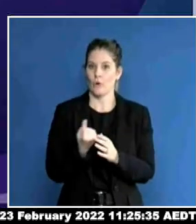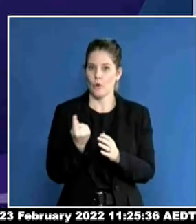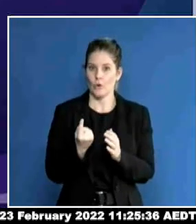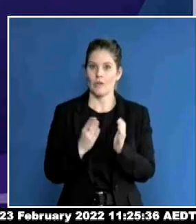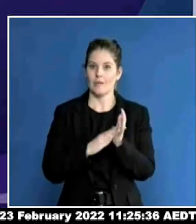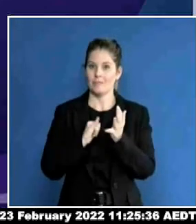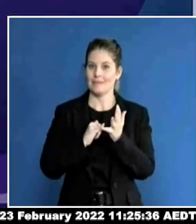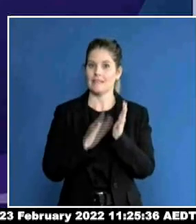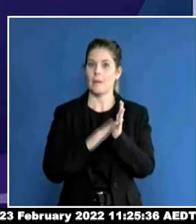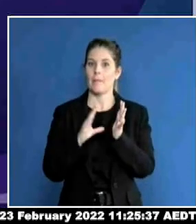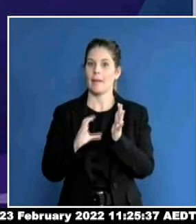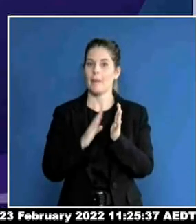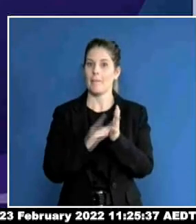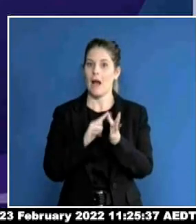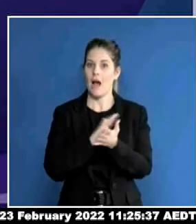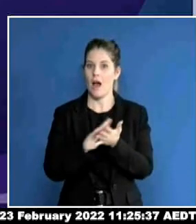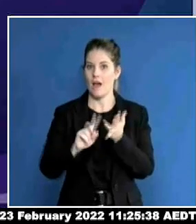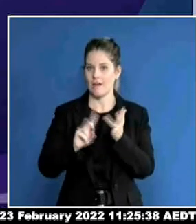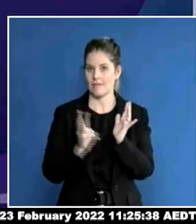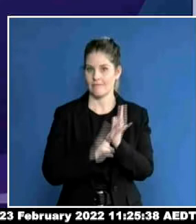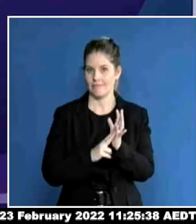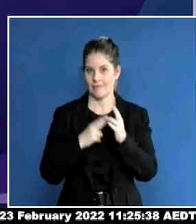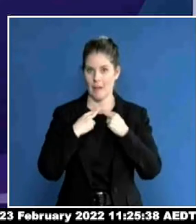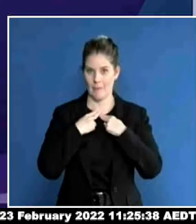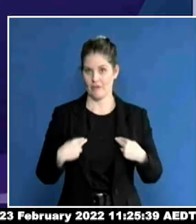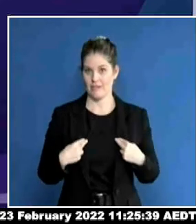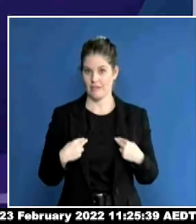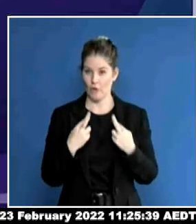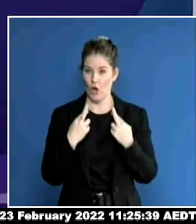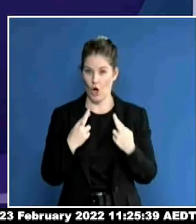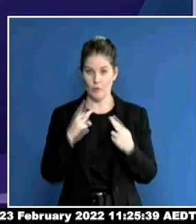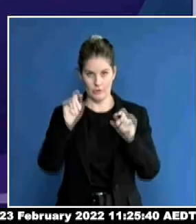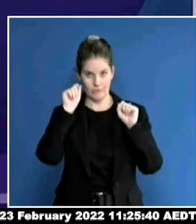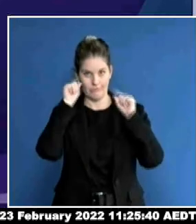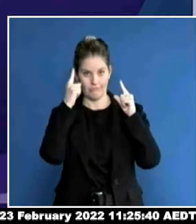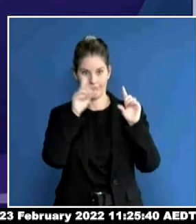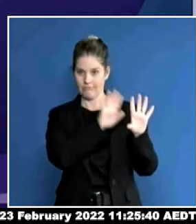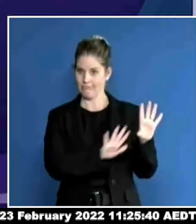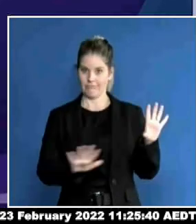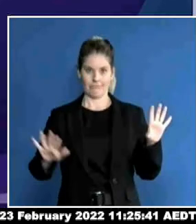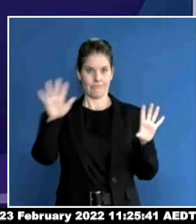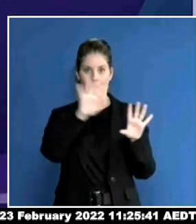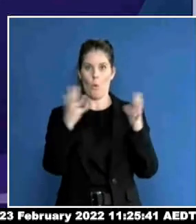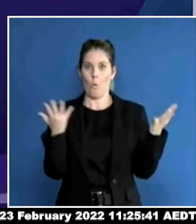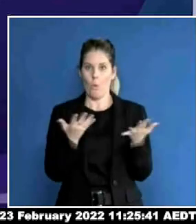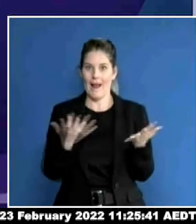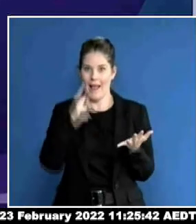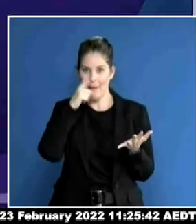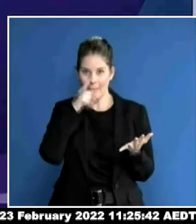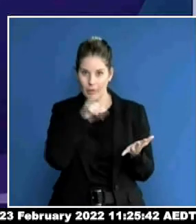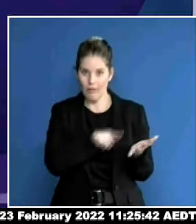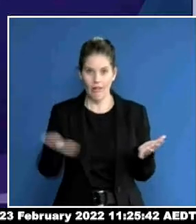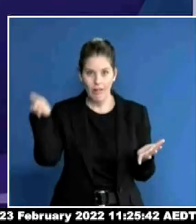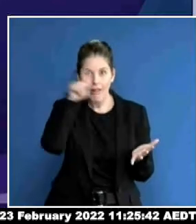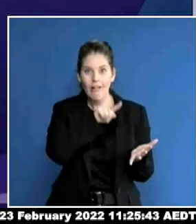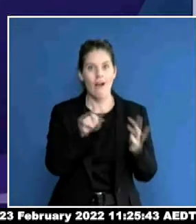where everybody is. And we hope that our IT works in the way that it is meant to and everything goes